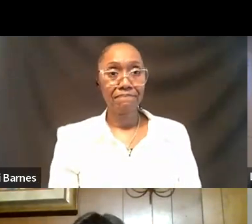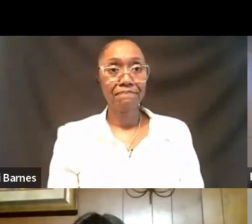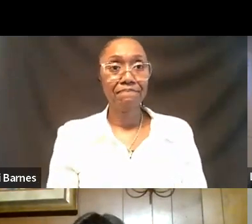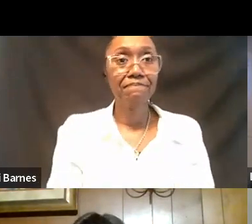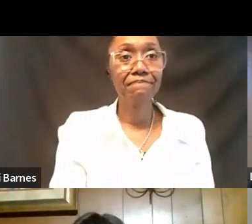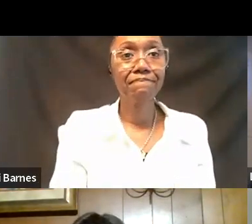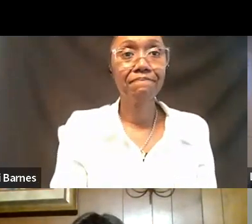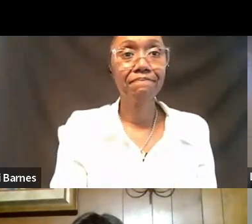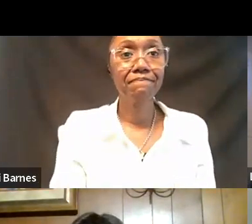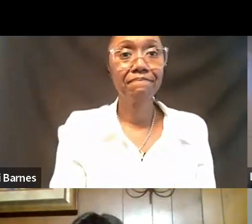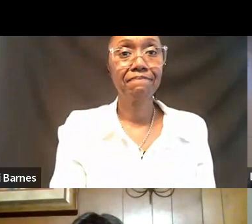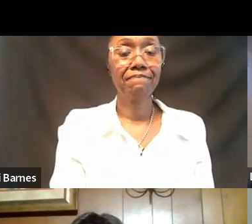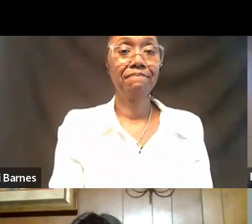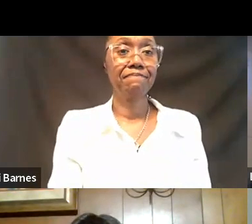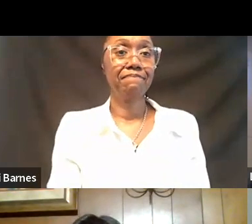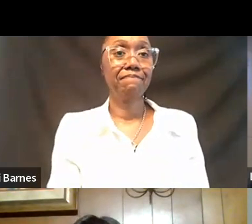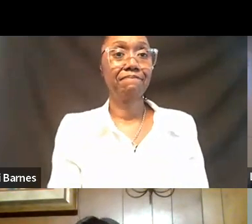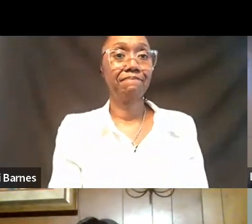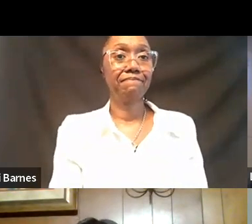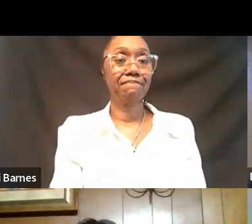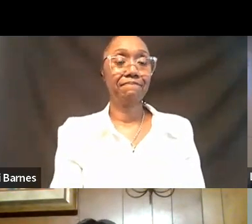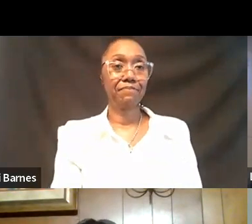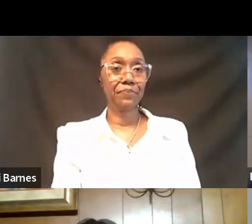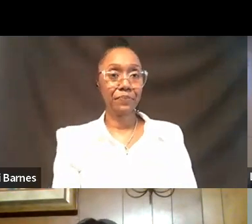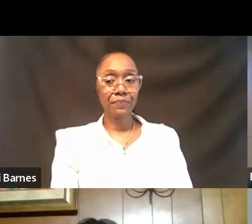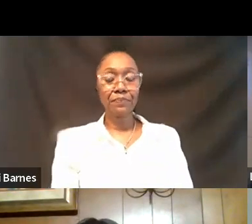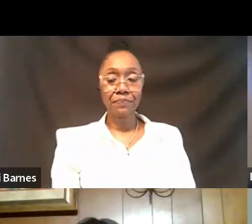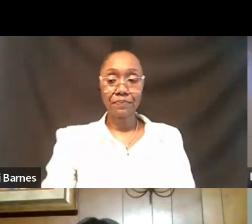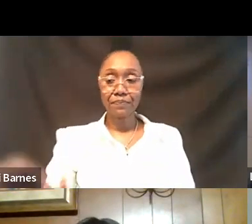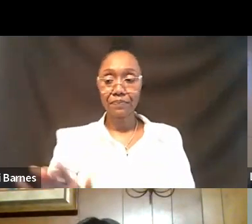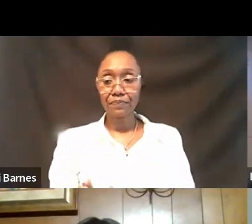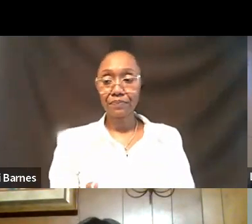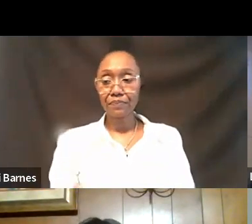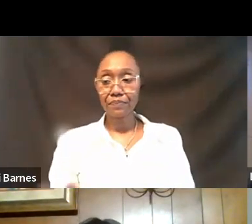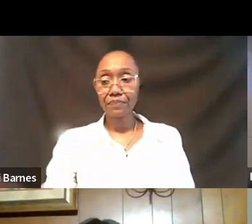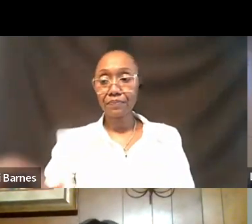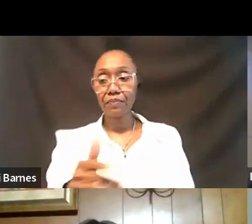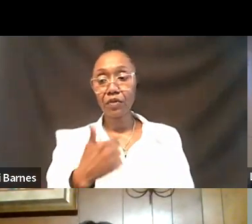Great. So for this, Next section, we're just gonna go over some. Audience questions.